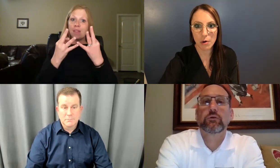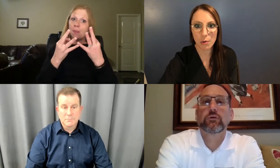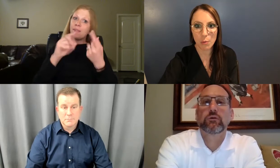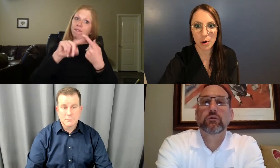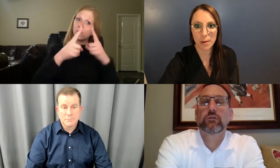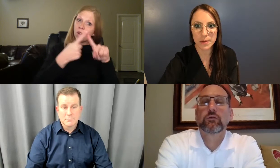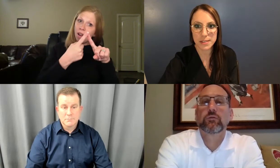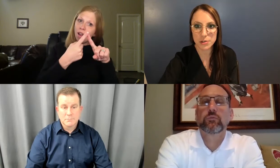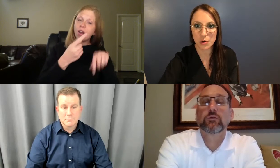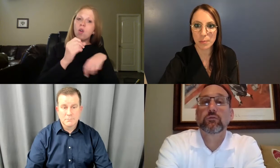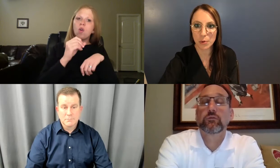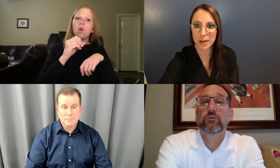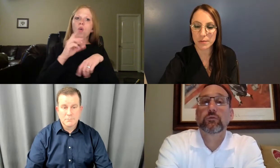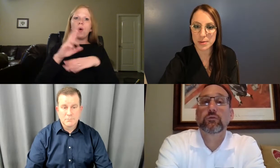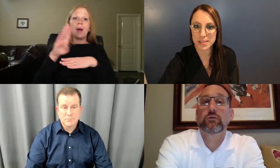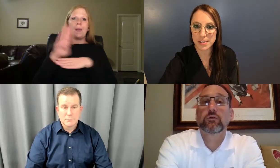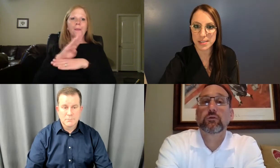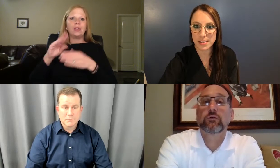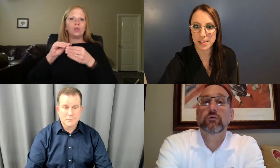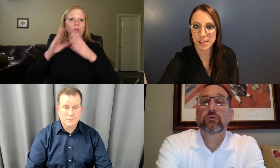or a business owner, employee of a business.